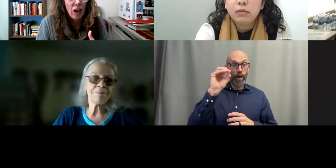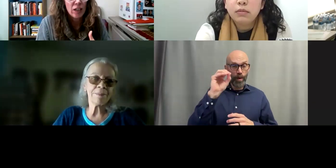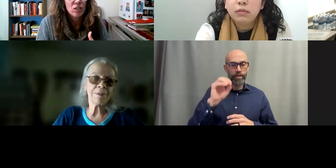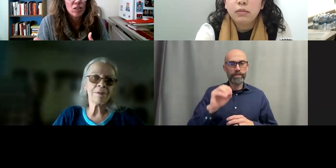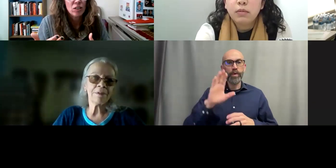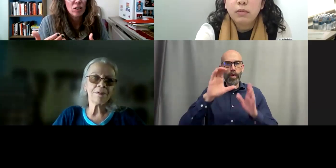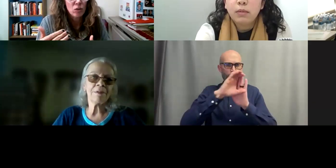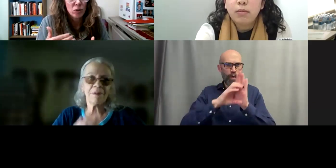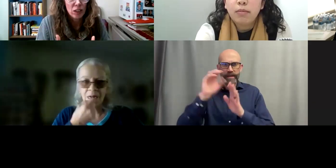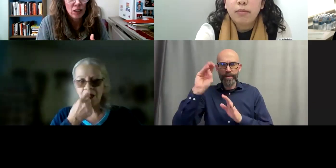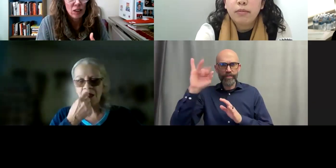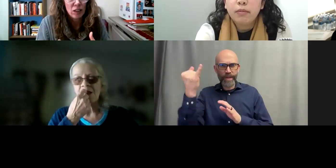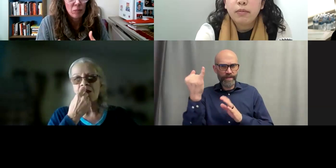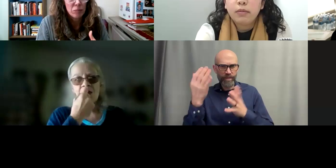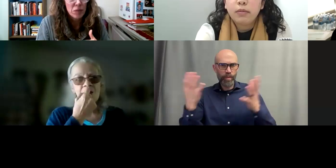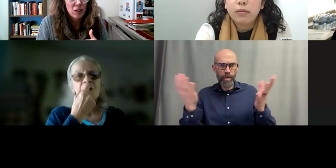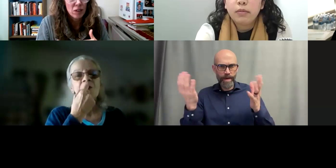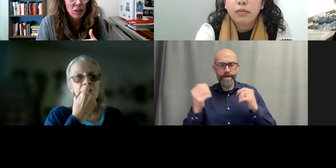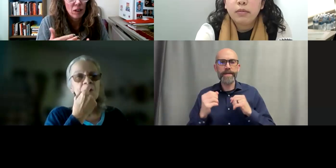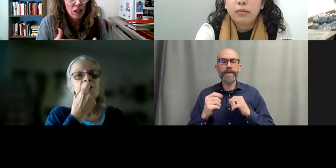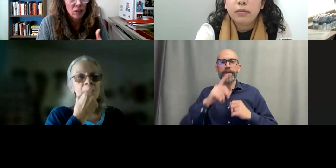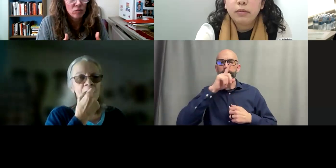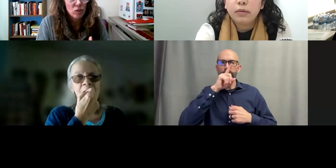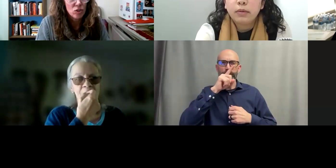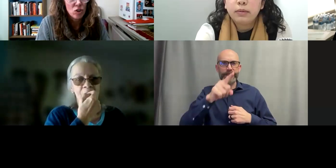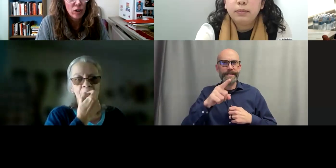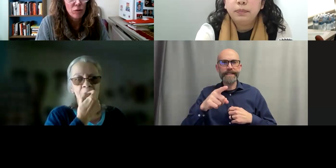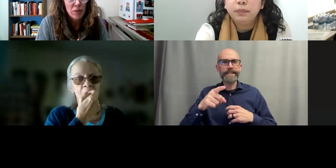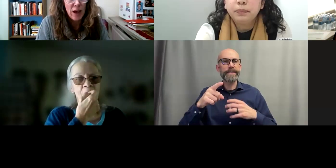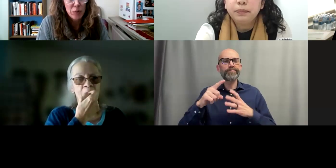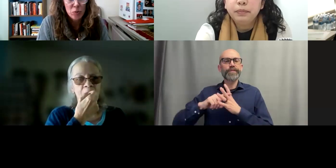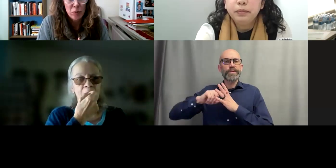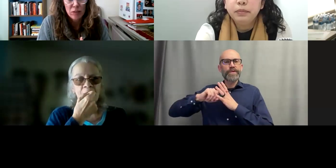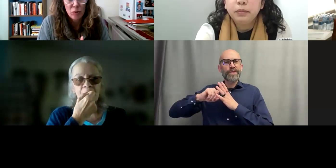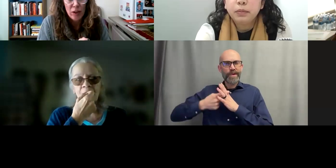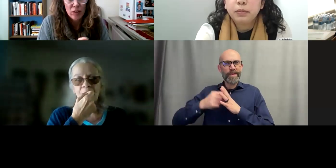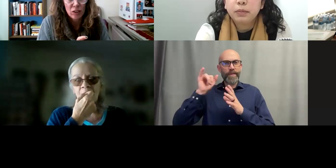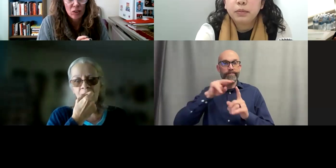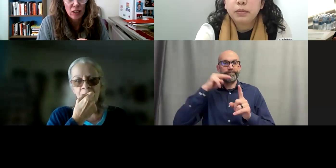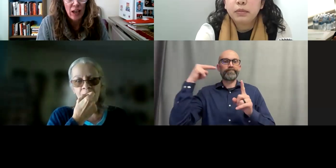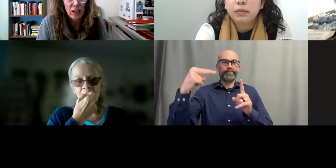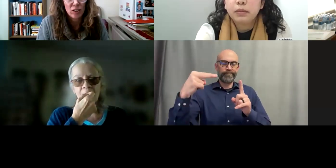And you know, really, starting from that perspective rather than looking at,